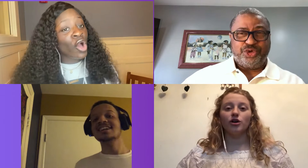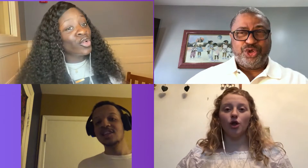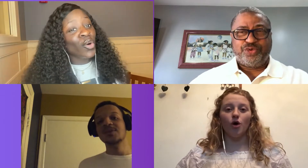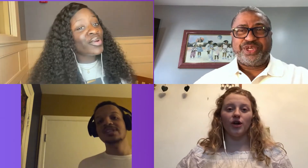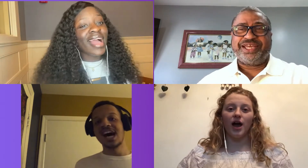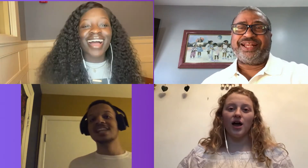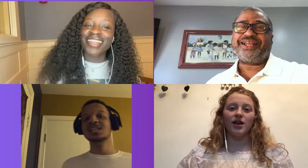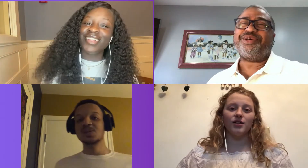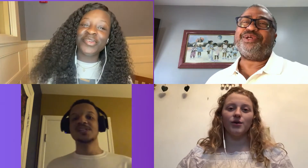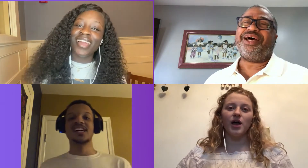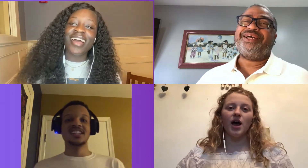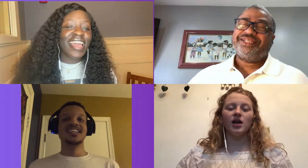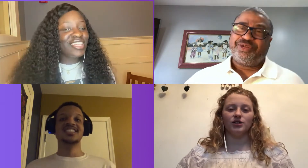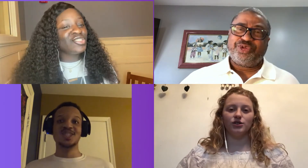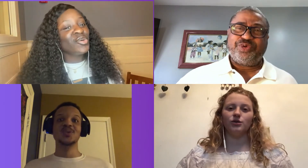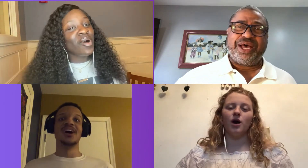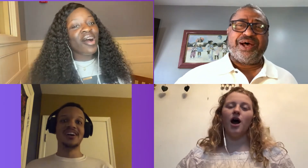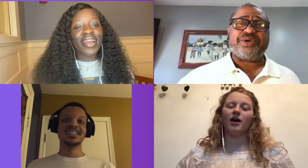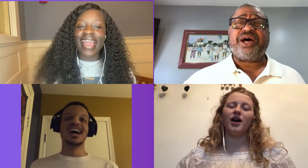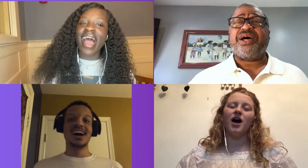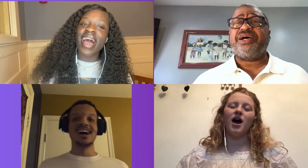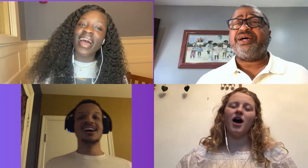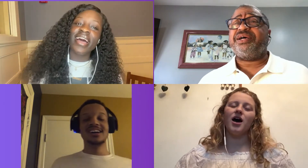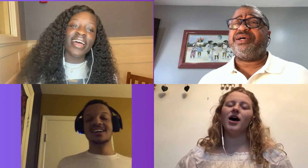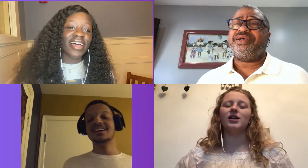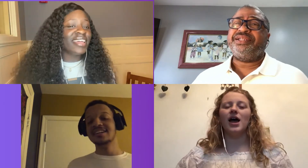Glory hallelujah is to our God